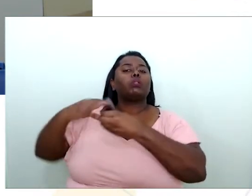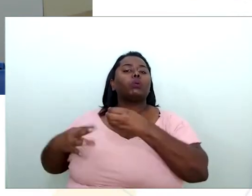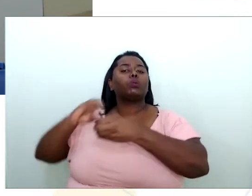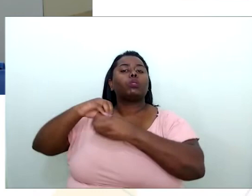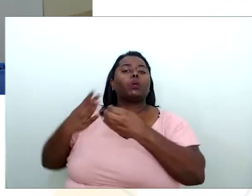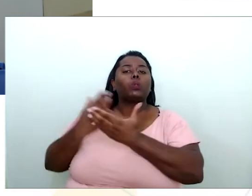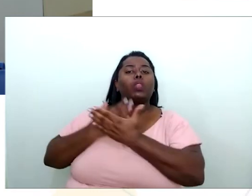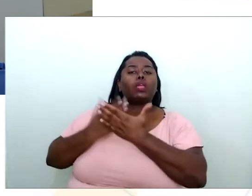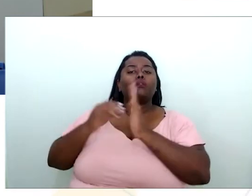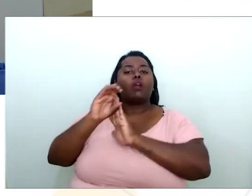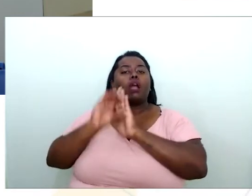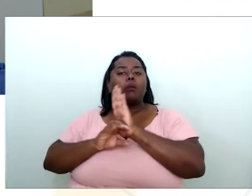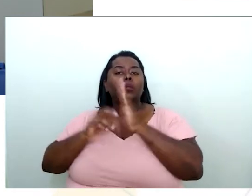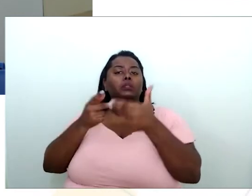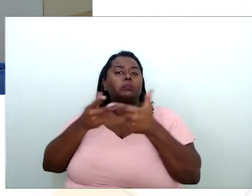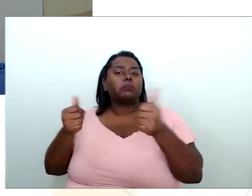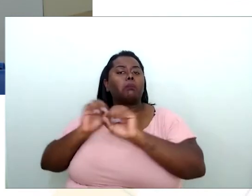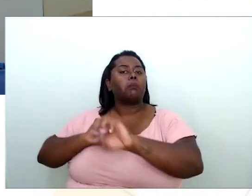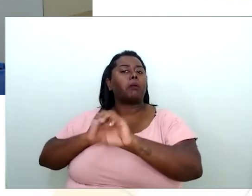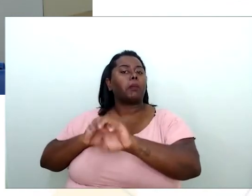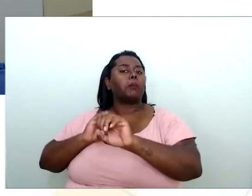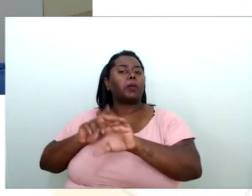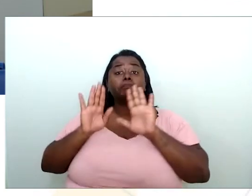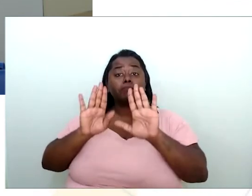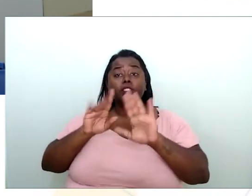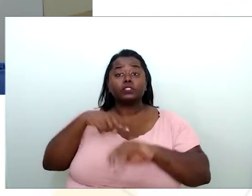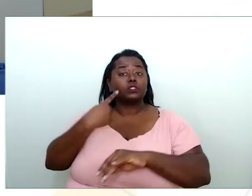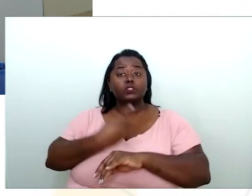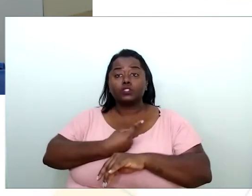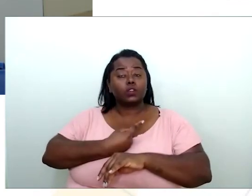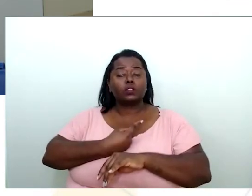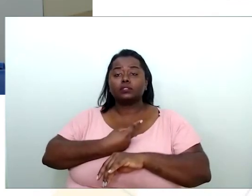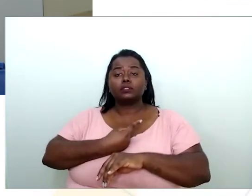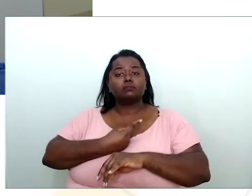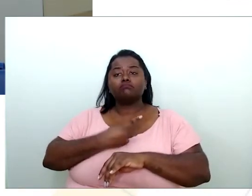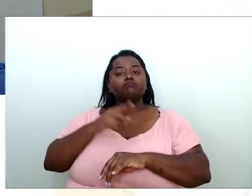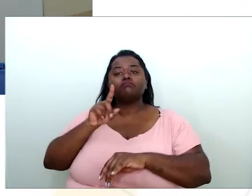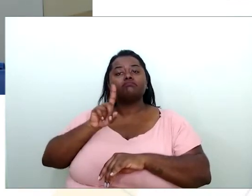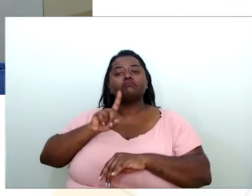the book what is in the chapter we we don't spend enough time designing the